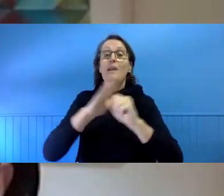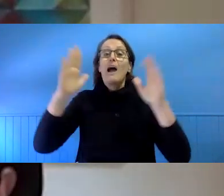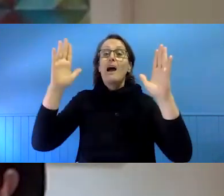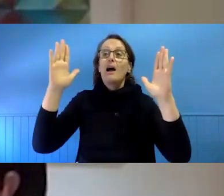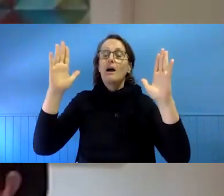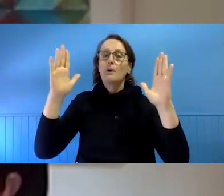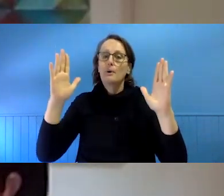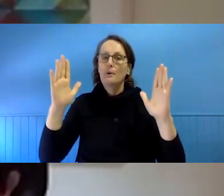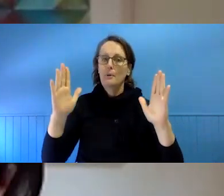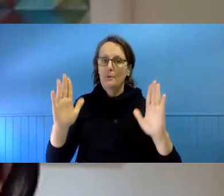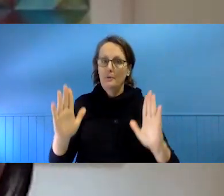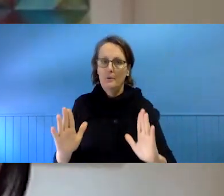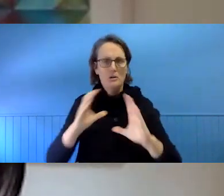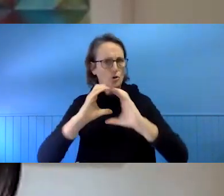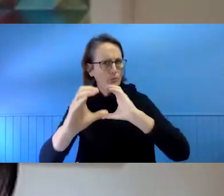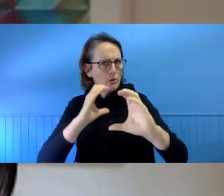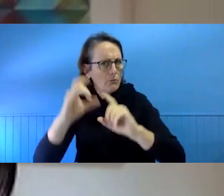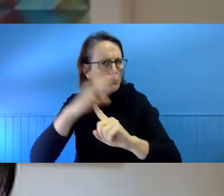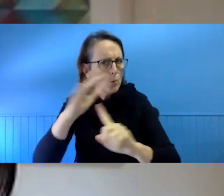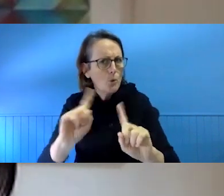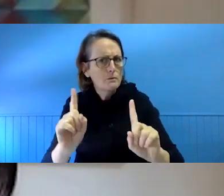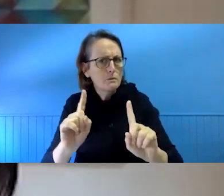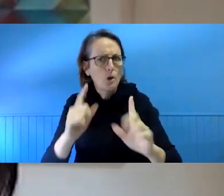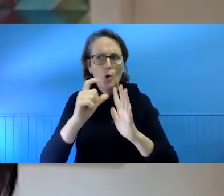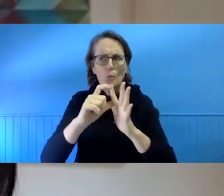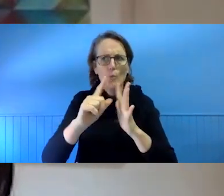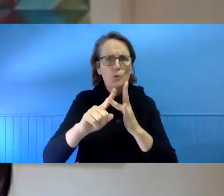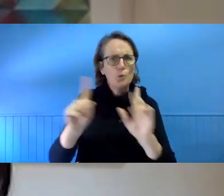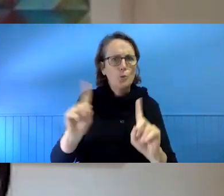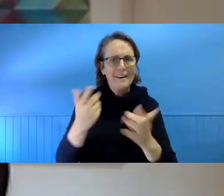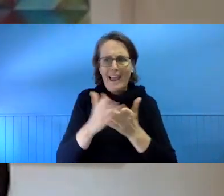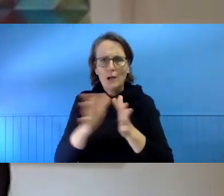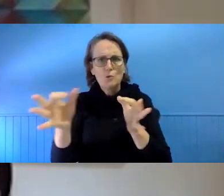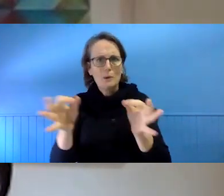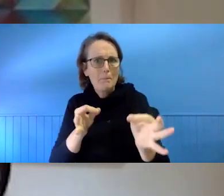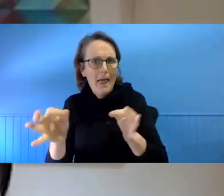communications in our work? What do we need to do to plan for now, and for next?